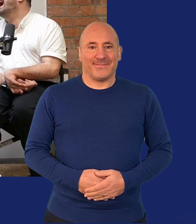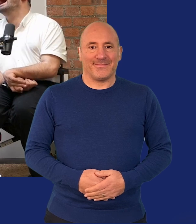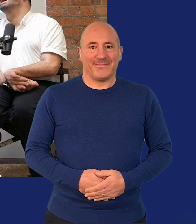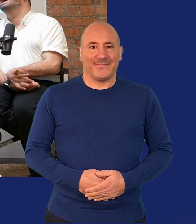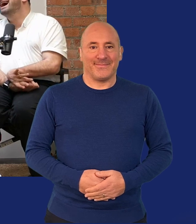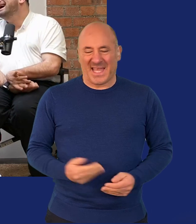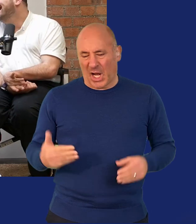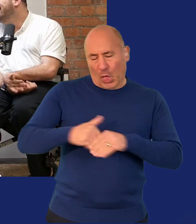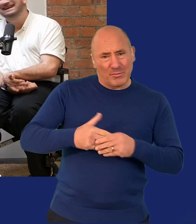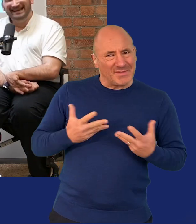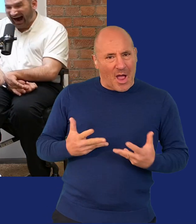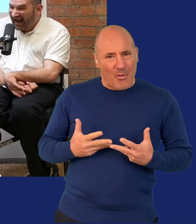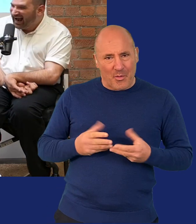Include Now. Brought to you by Evenbreak.